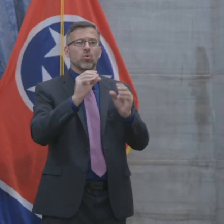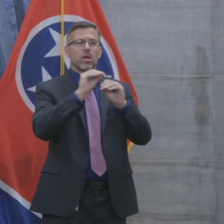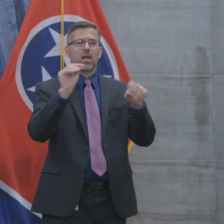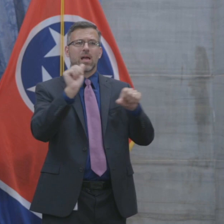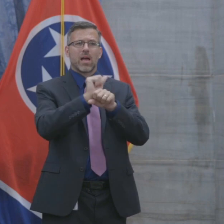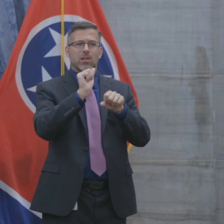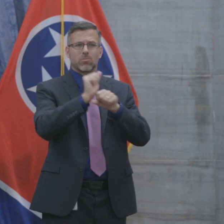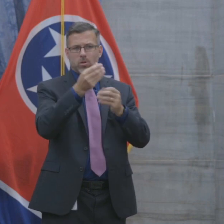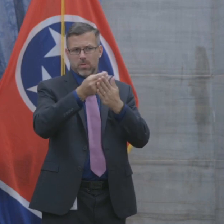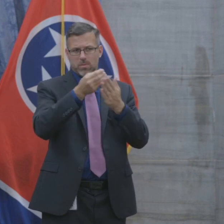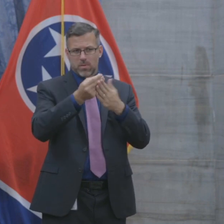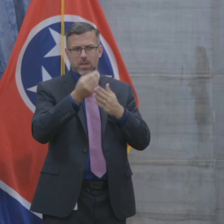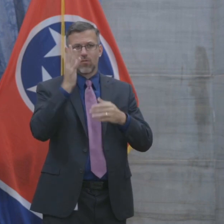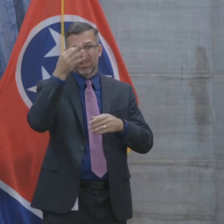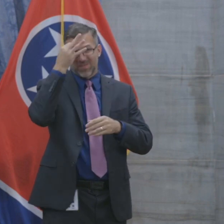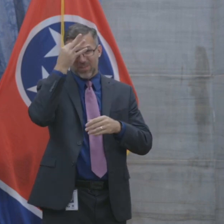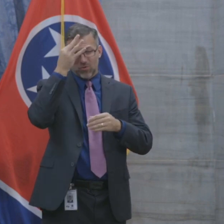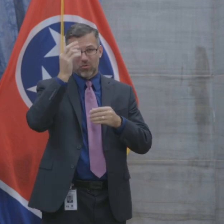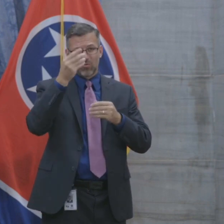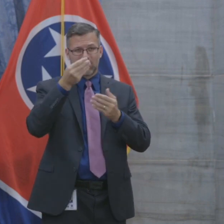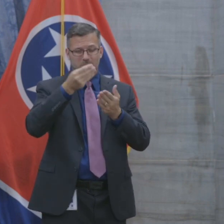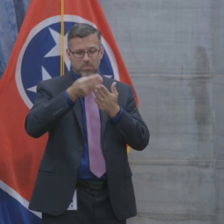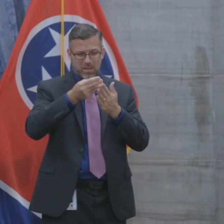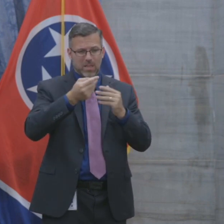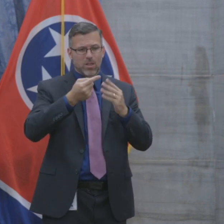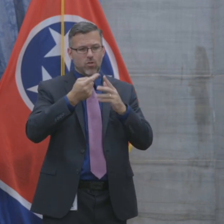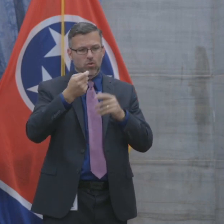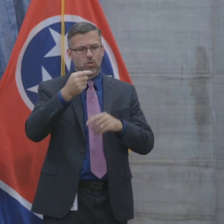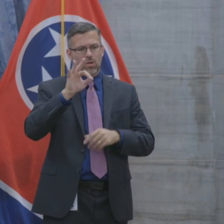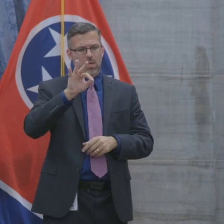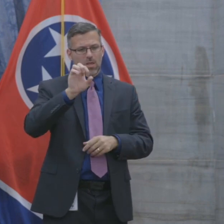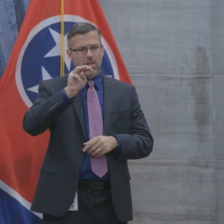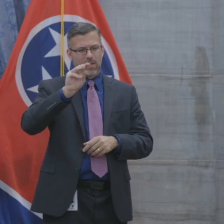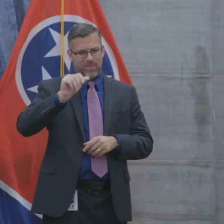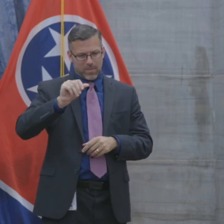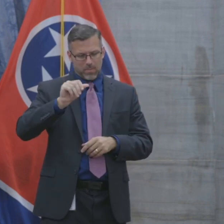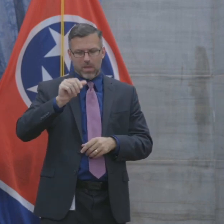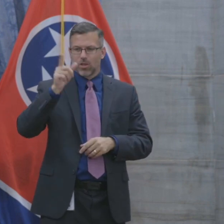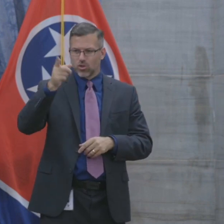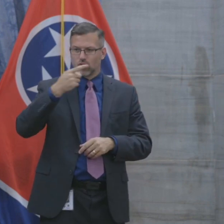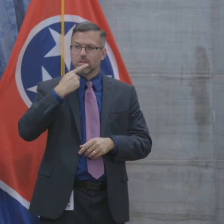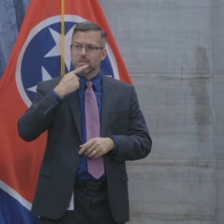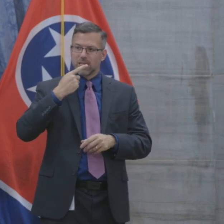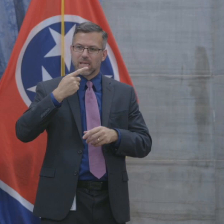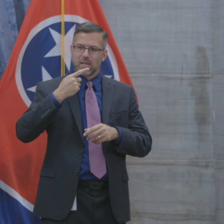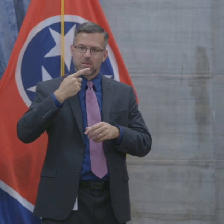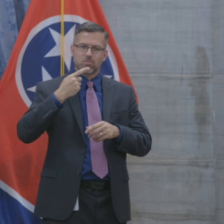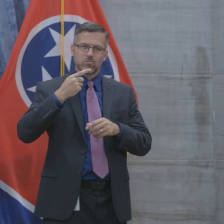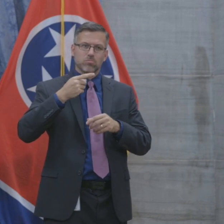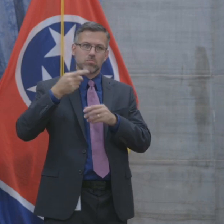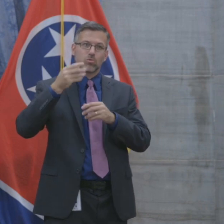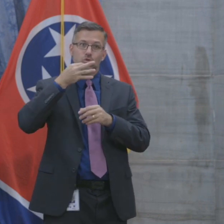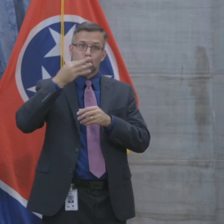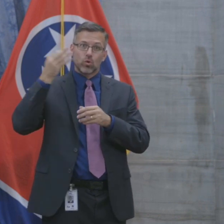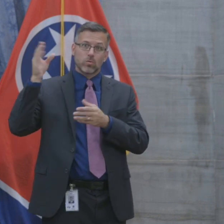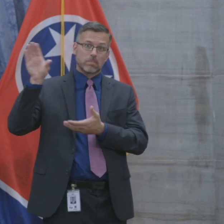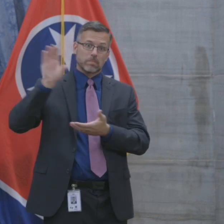phone call or even mail, snail mail to get that. And which that takes longer. The fastest way to get results is to go in